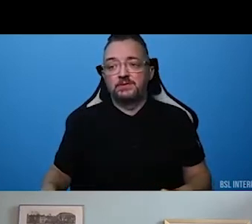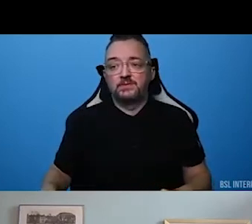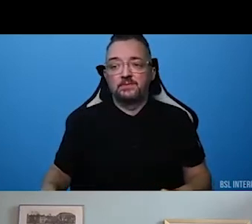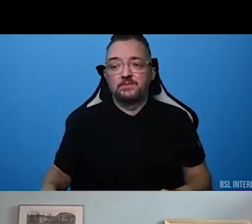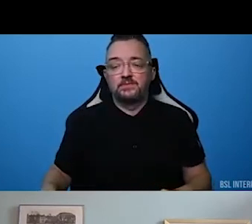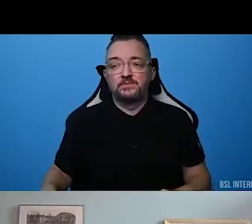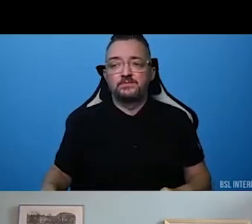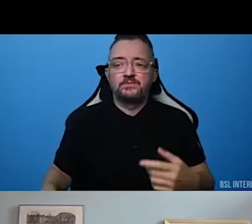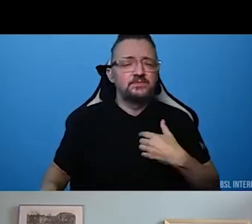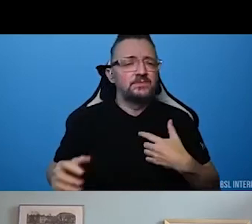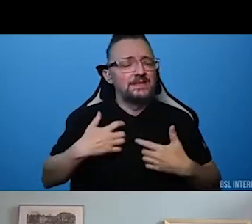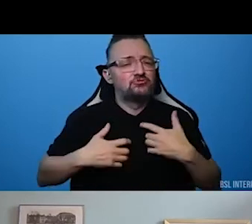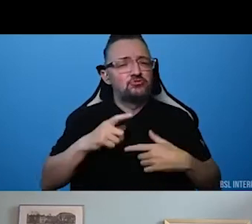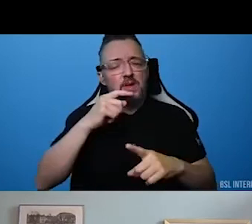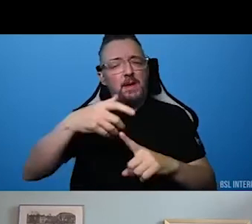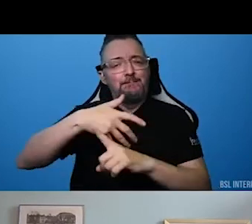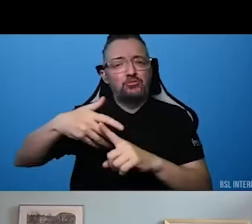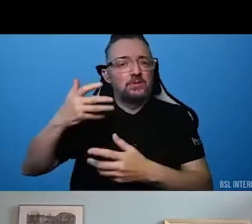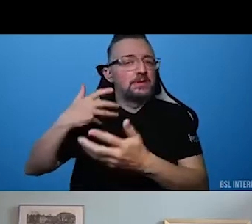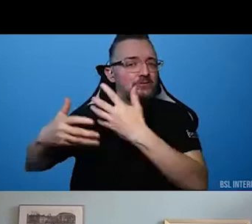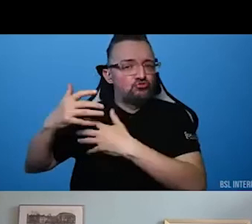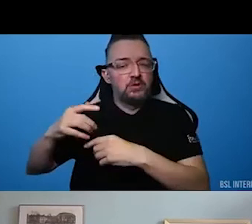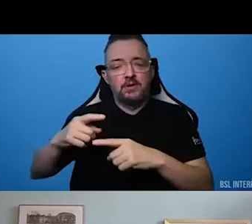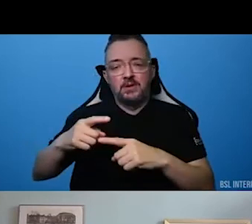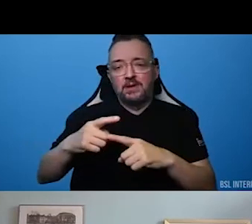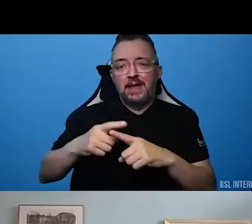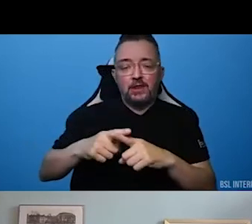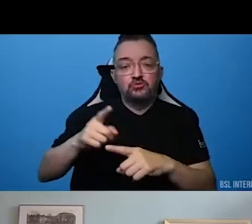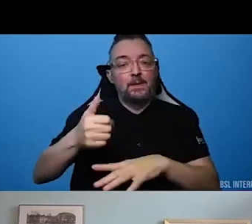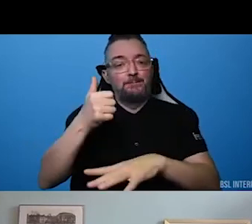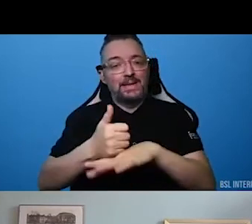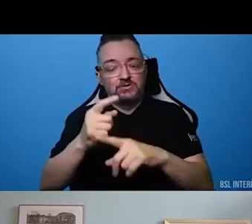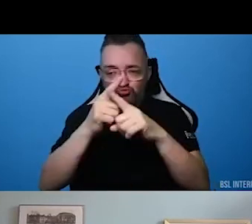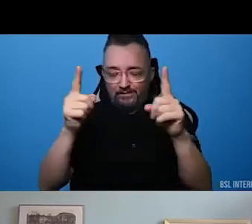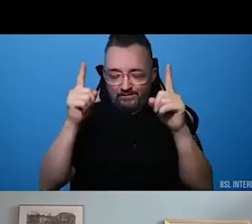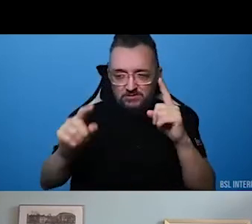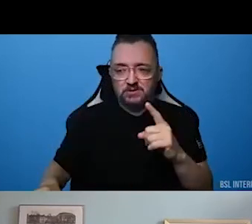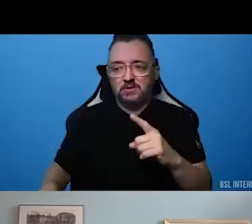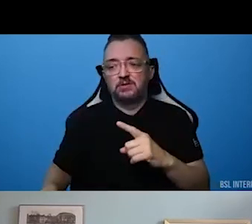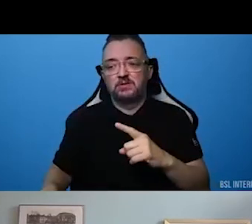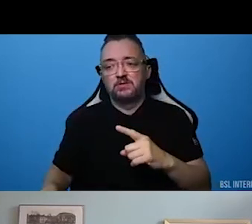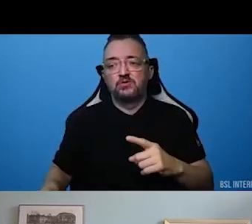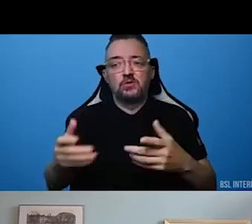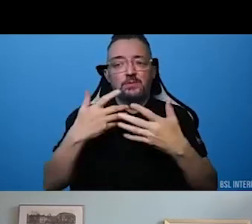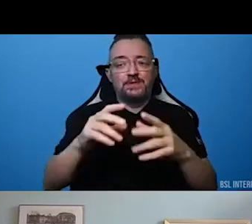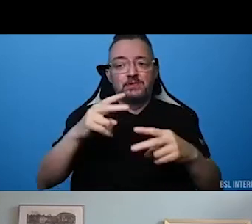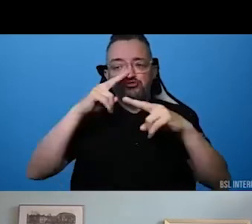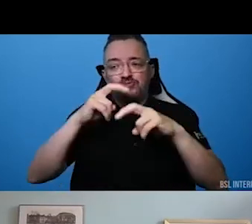you said you have a background in history in English you're based in a university you've been researching this subject for a very long time.